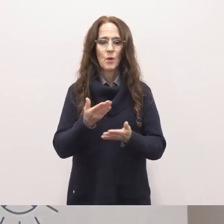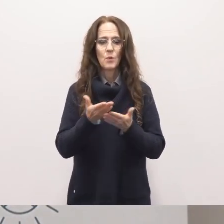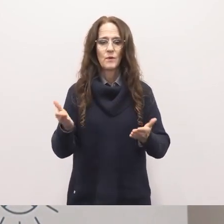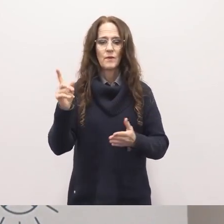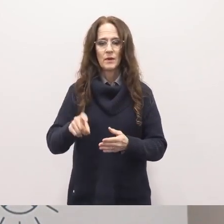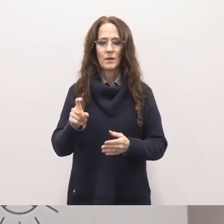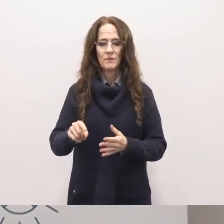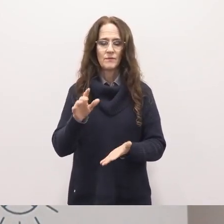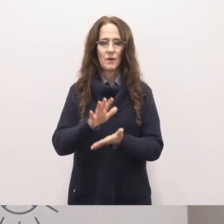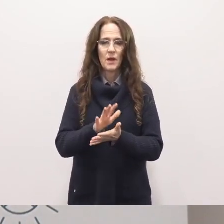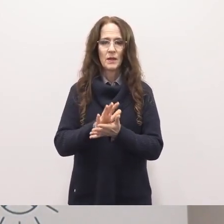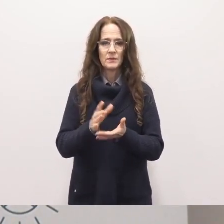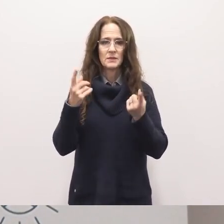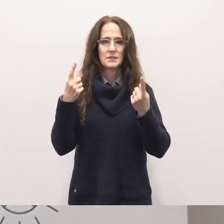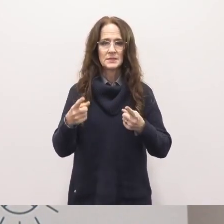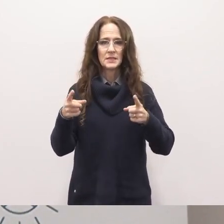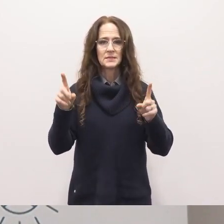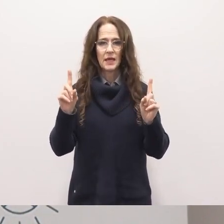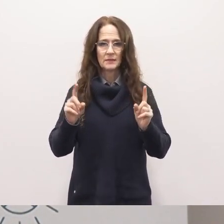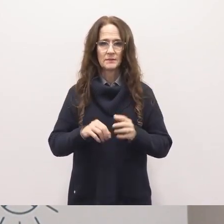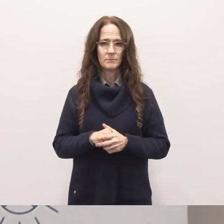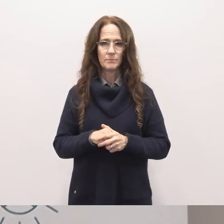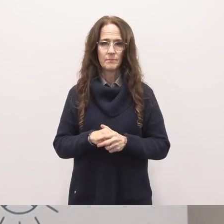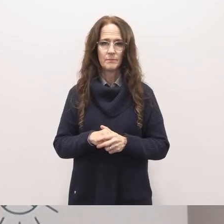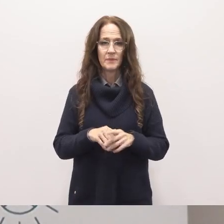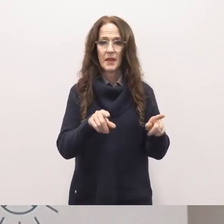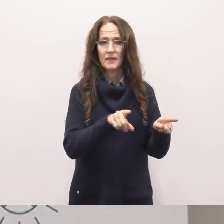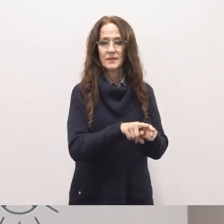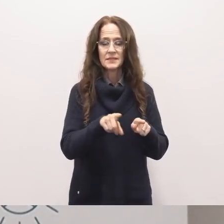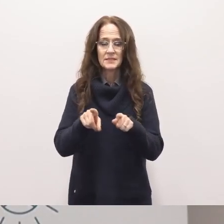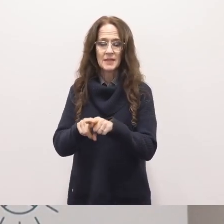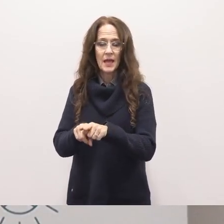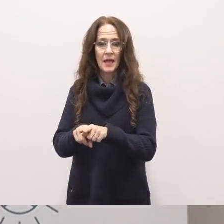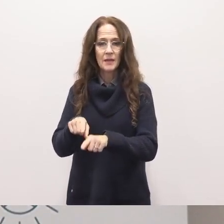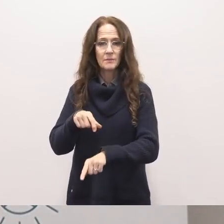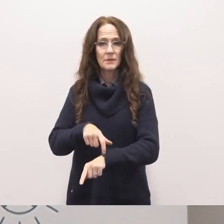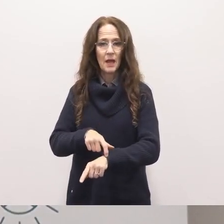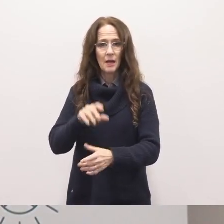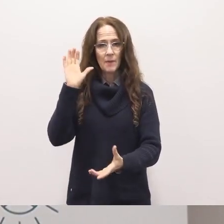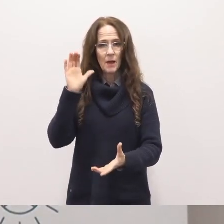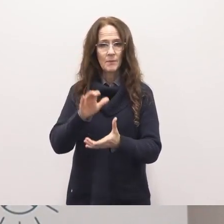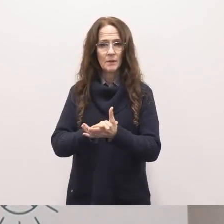for academic success. At the same time, I believe that addressing the needs